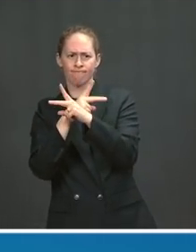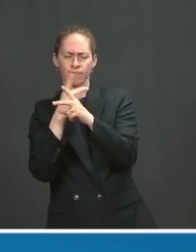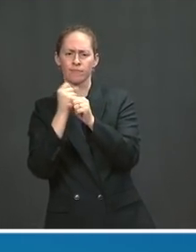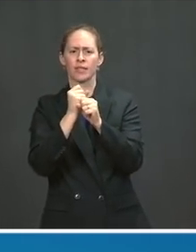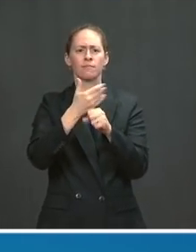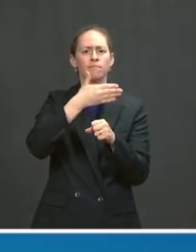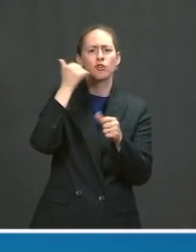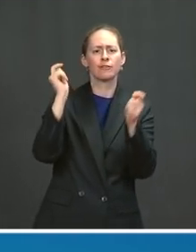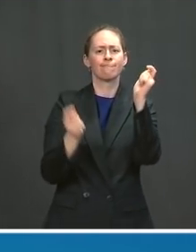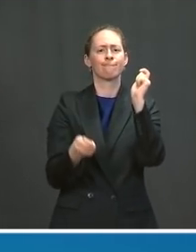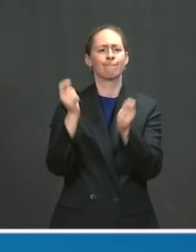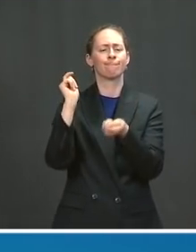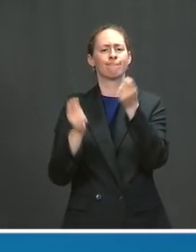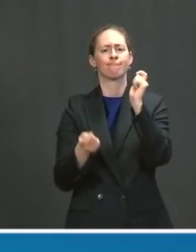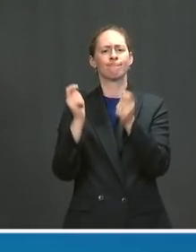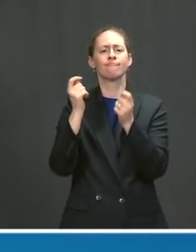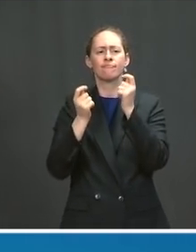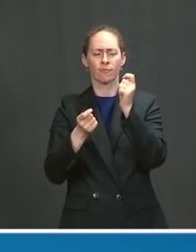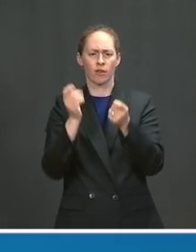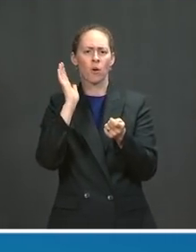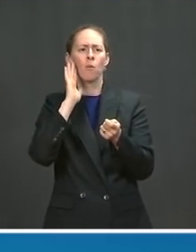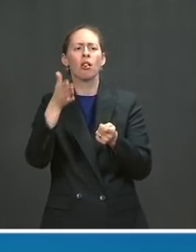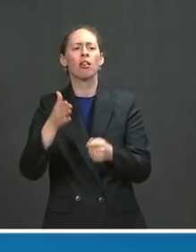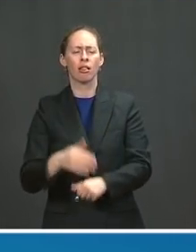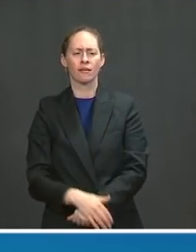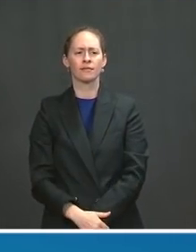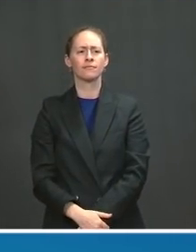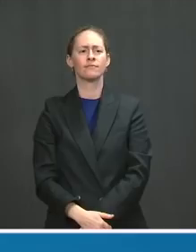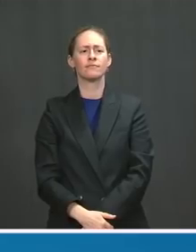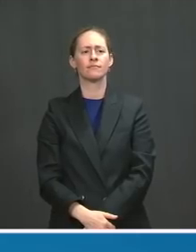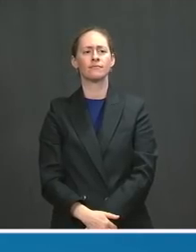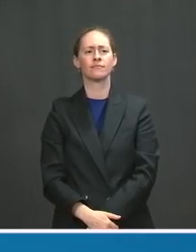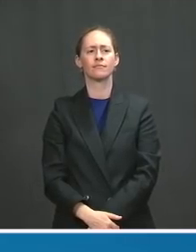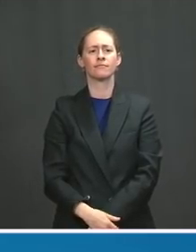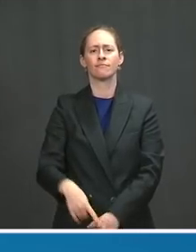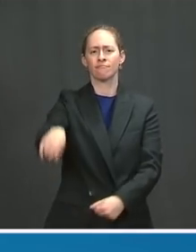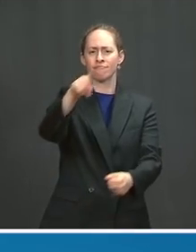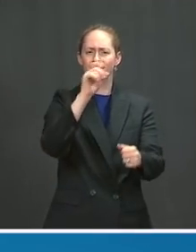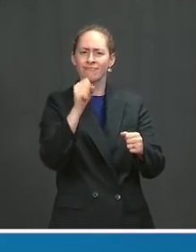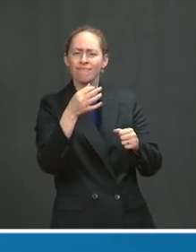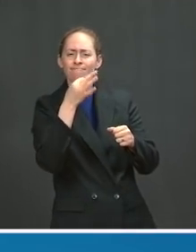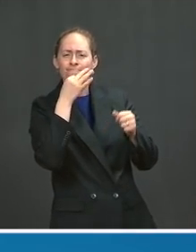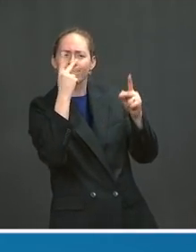You are ocean engineers who will help navigate ships